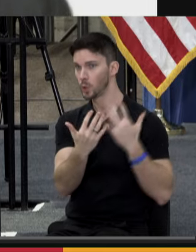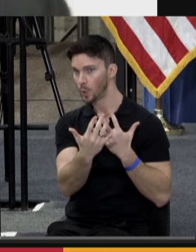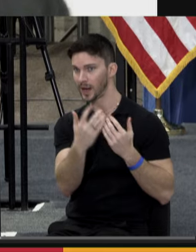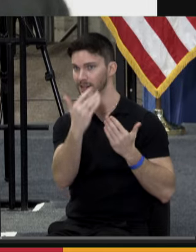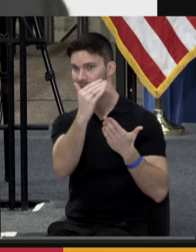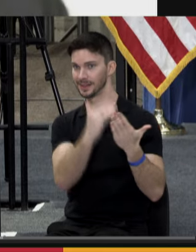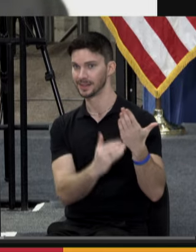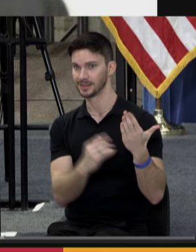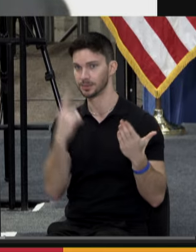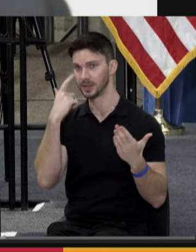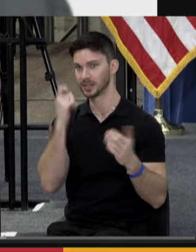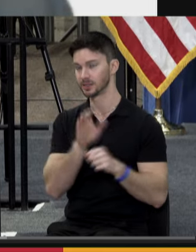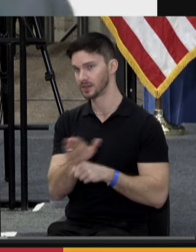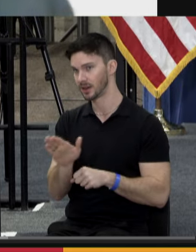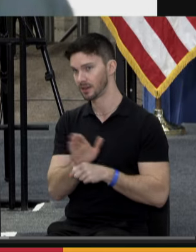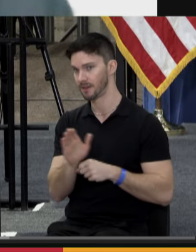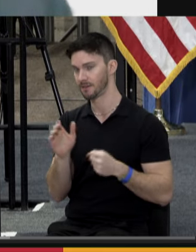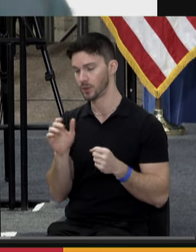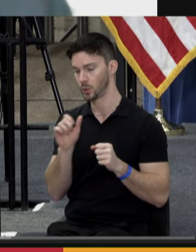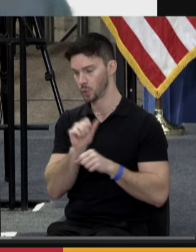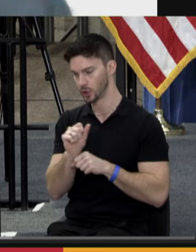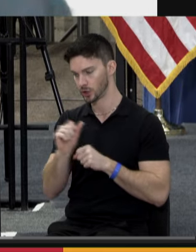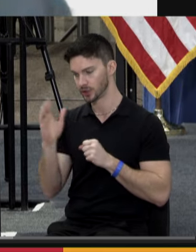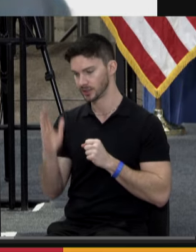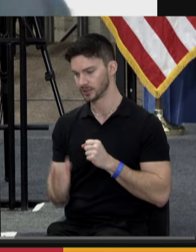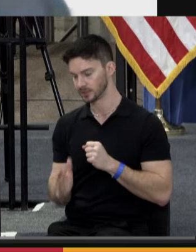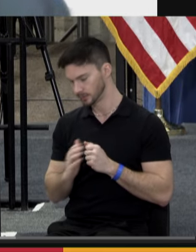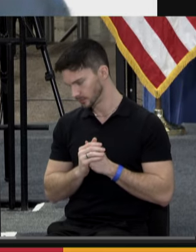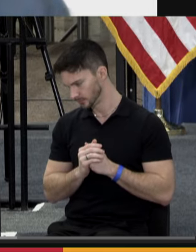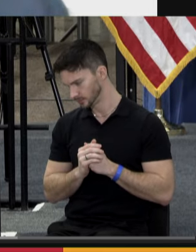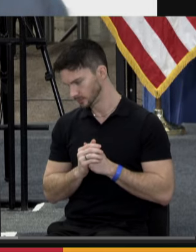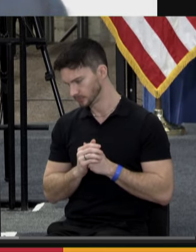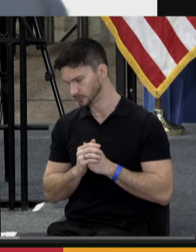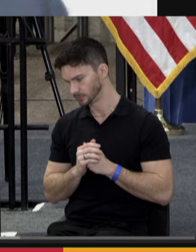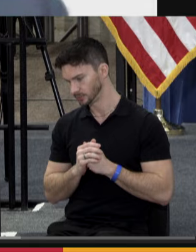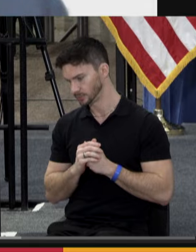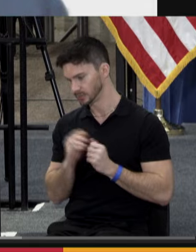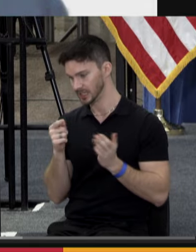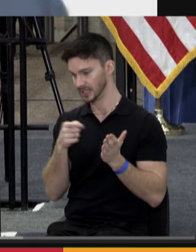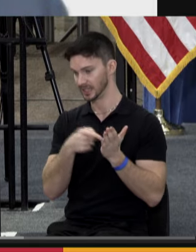aren't enough workforce. This crisis affects everyone, individuals, families, providers,